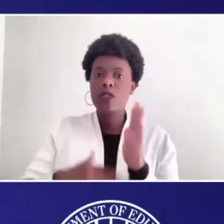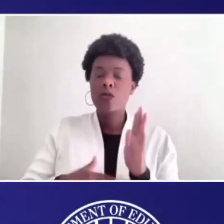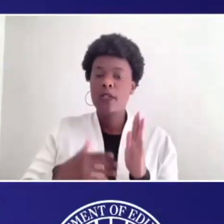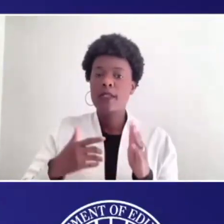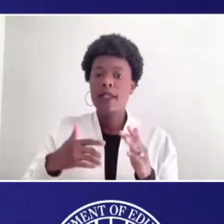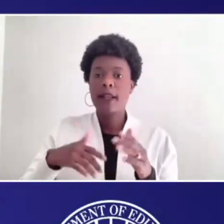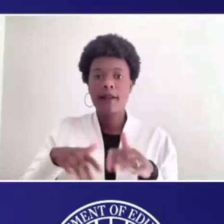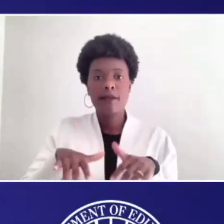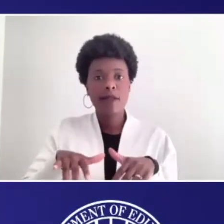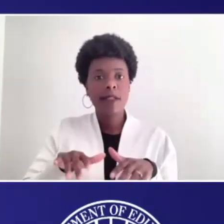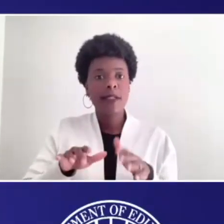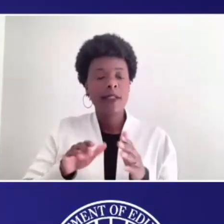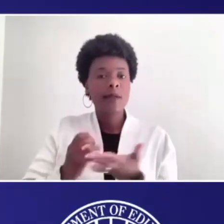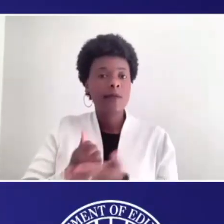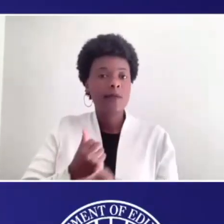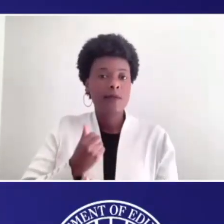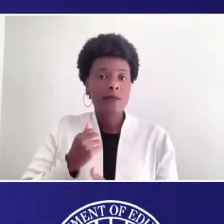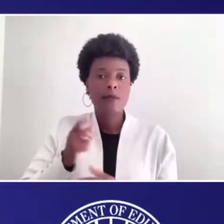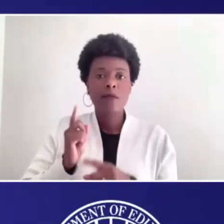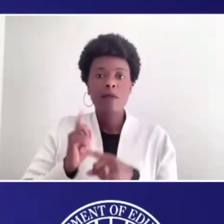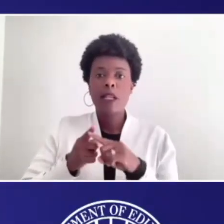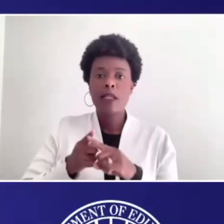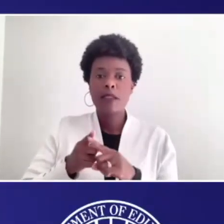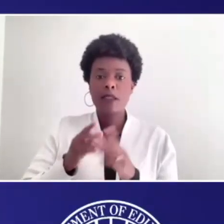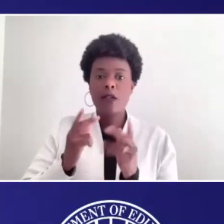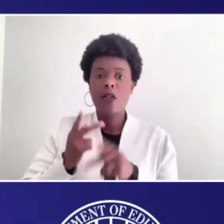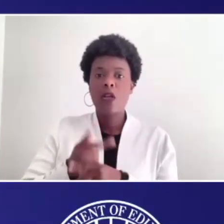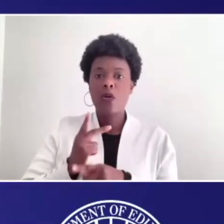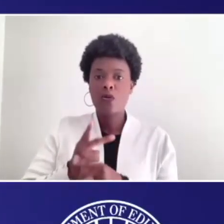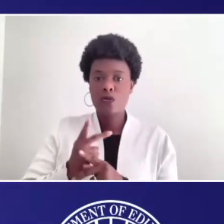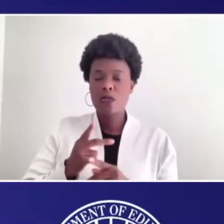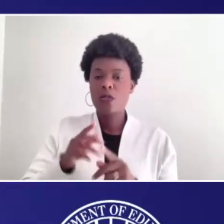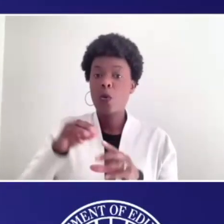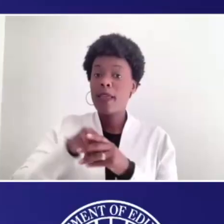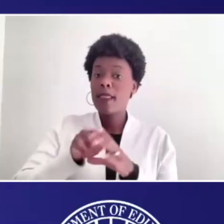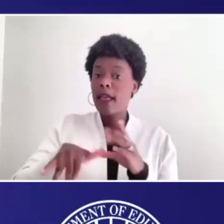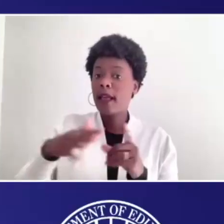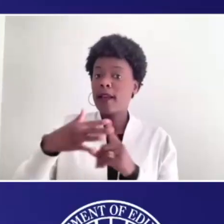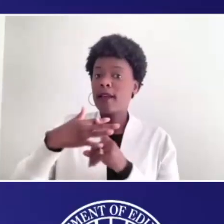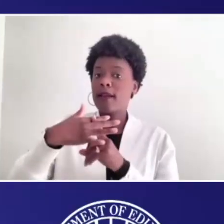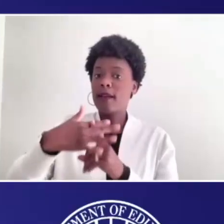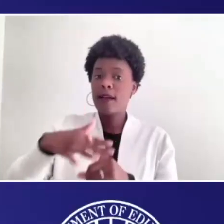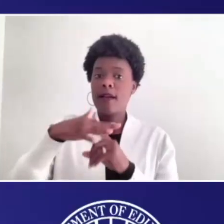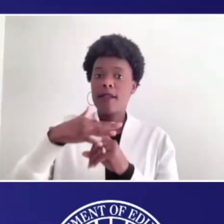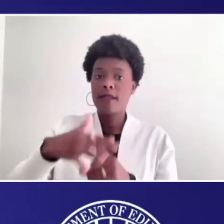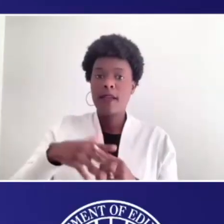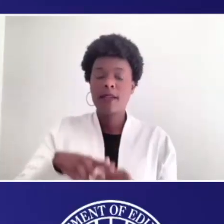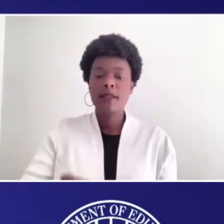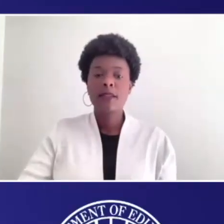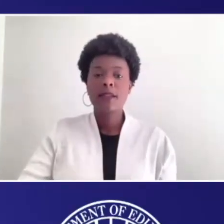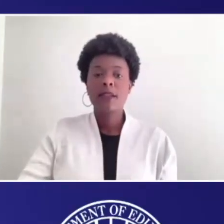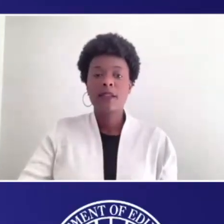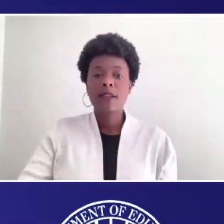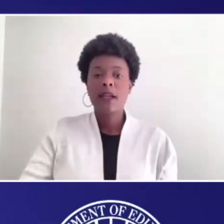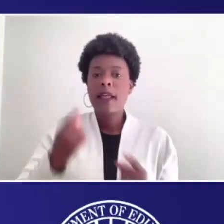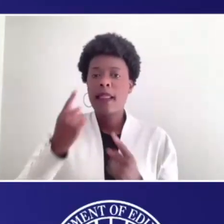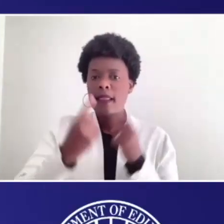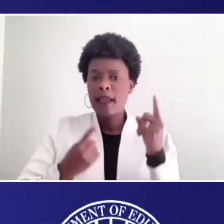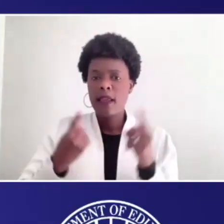And so looking at it in that context and looking at the possible situations and how